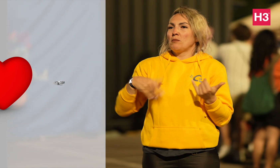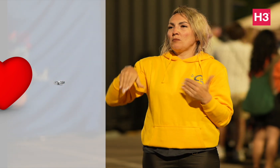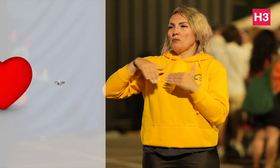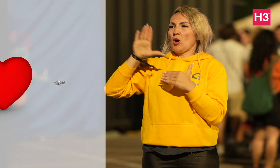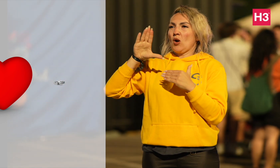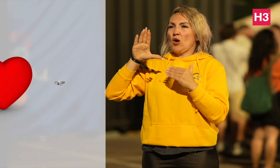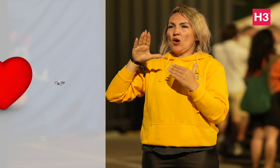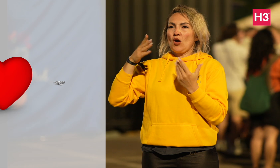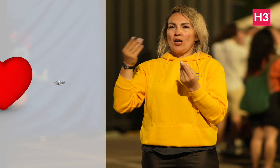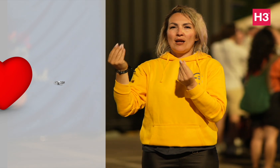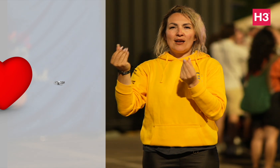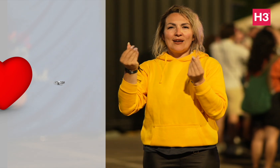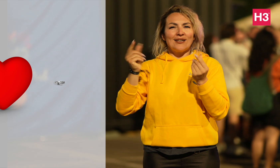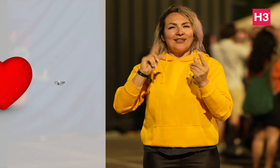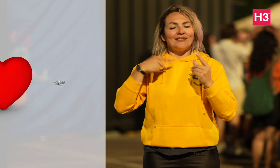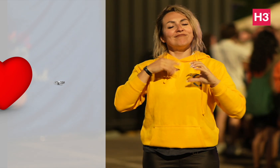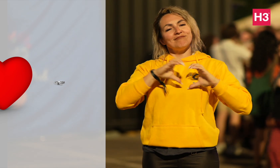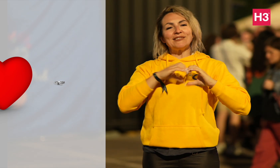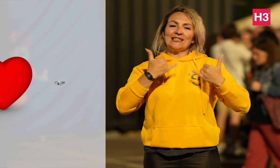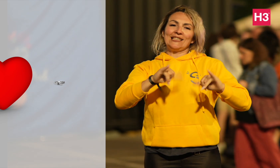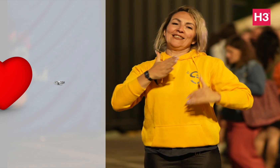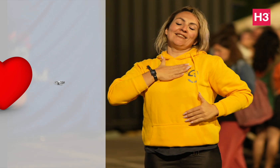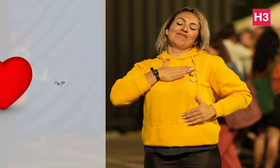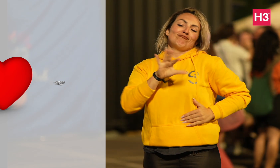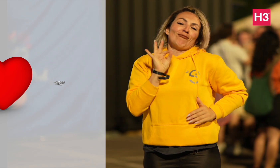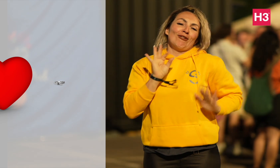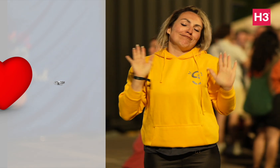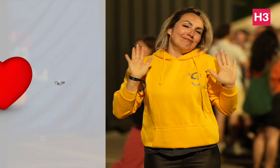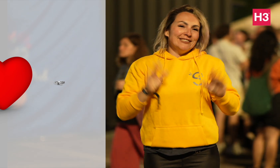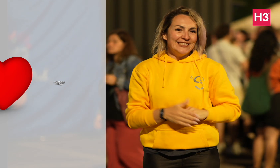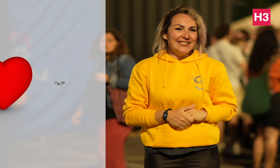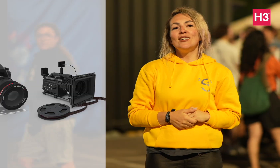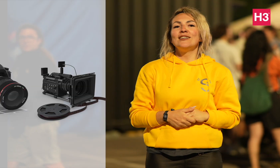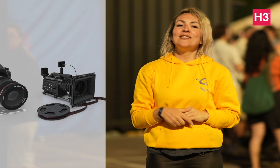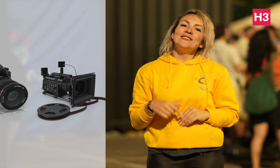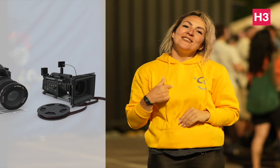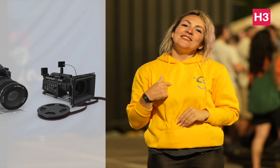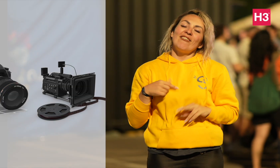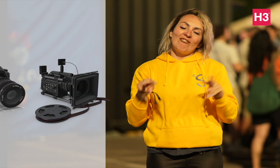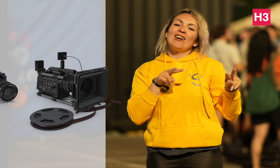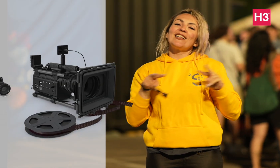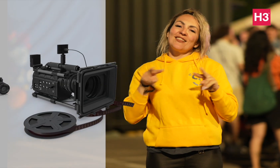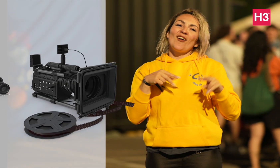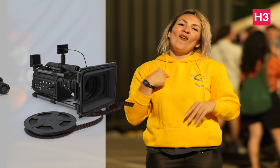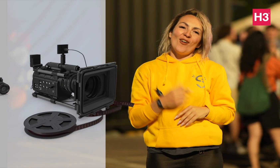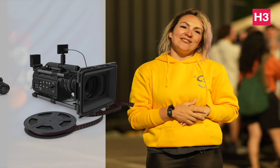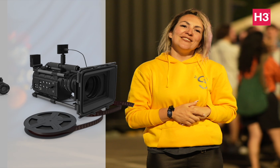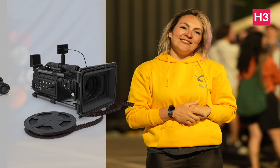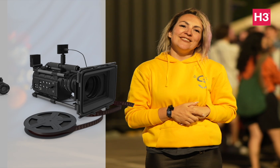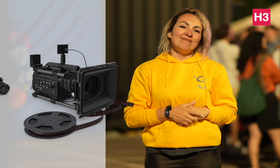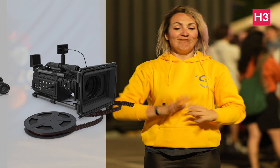but for me, love comes first — that’s just who I am. I’d go with video over photos.